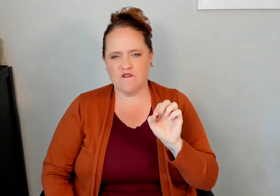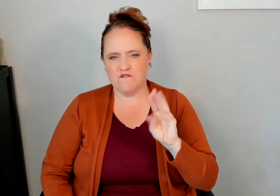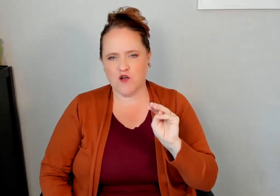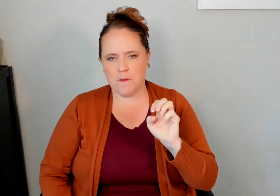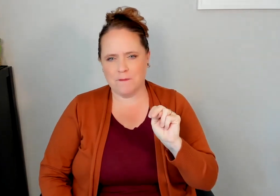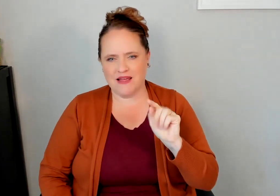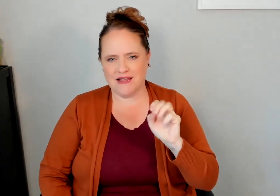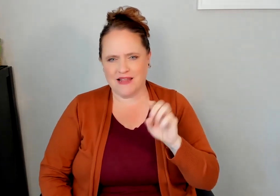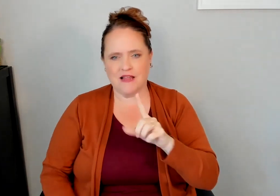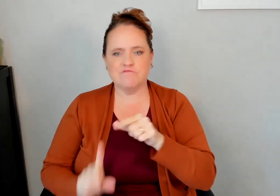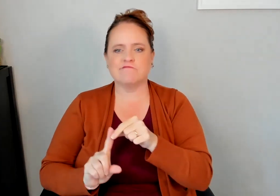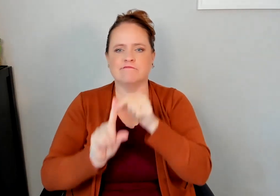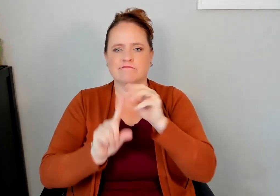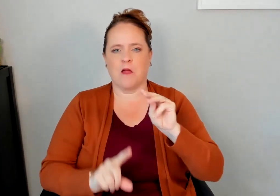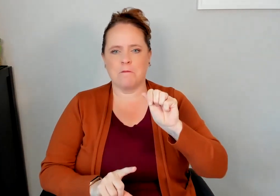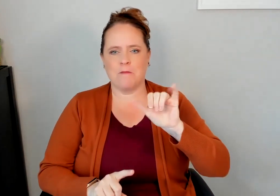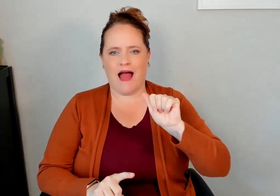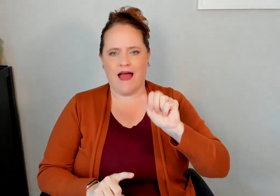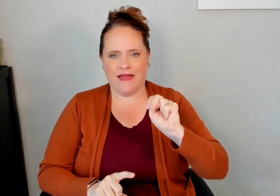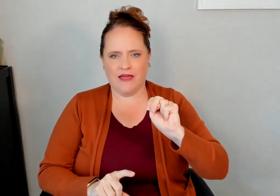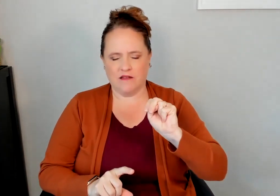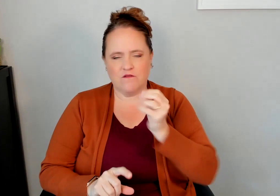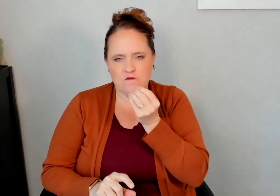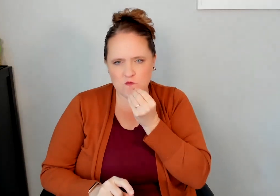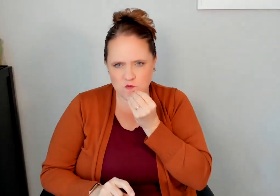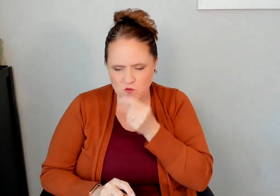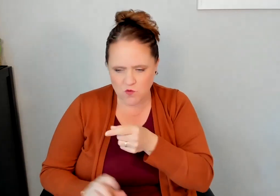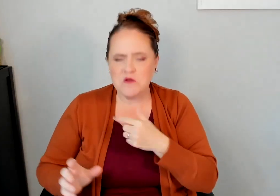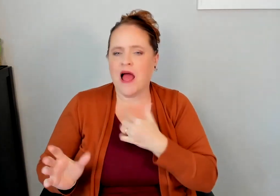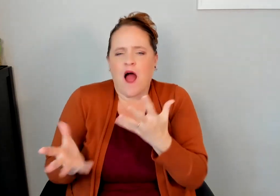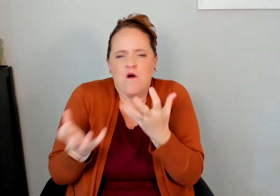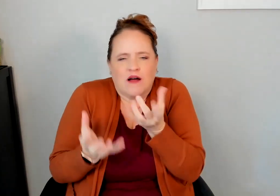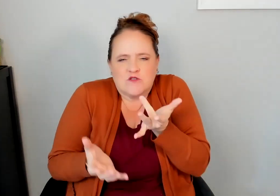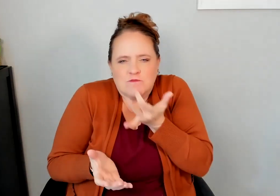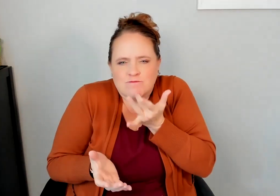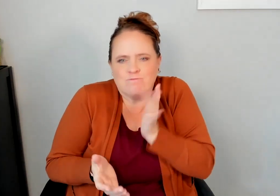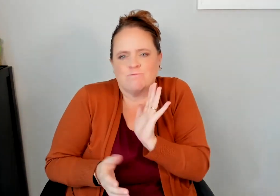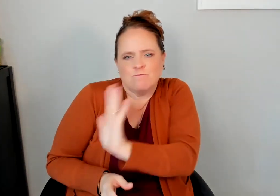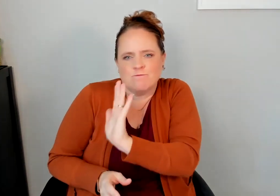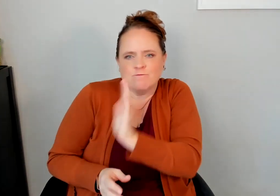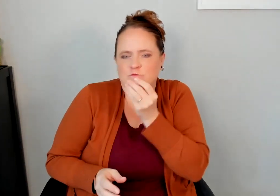that was a traditional mayan dish i really wanted to do try something traditional to that area